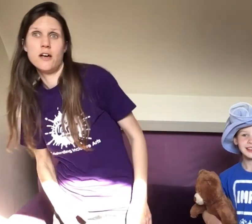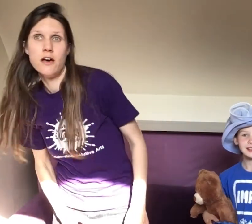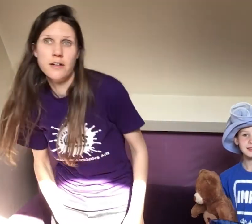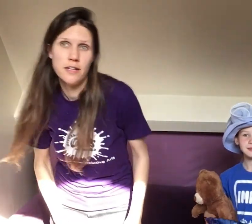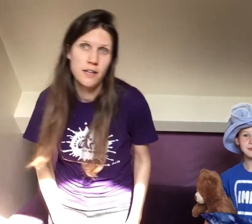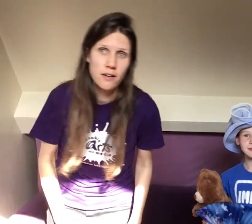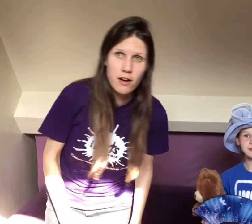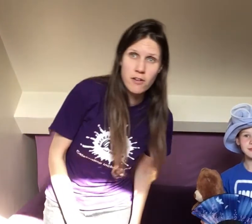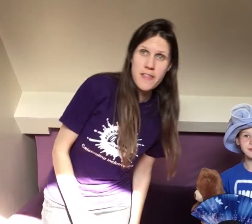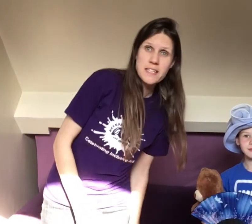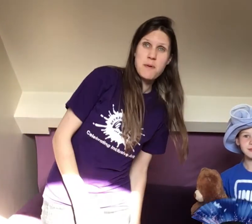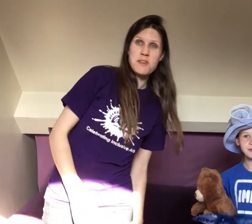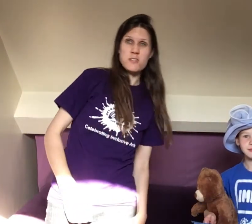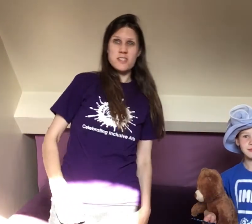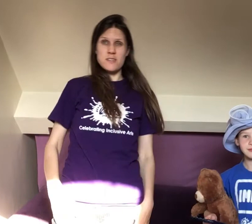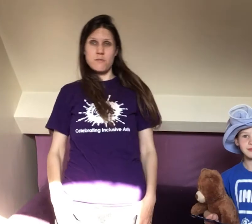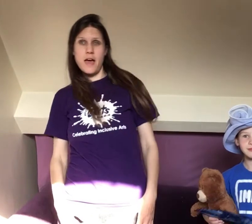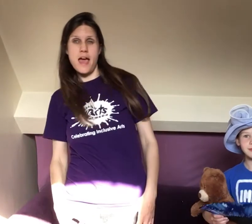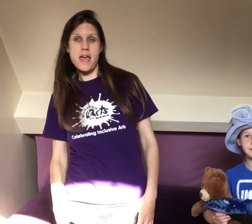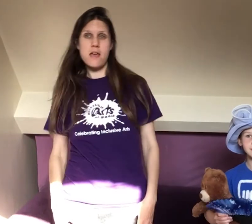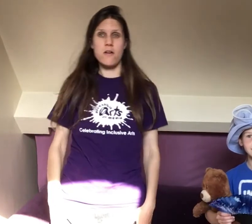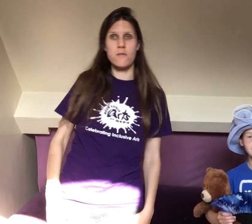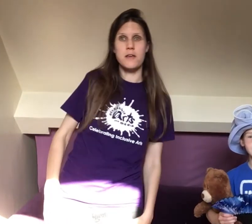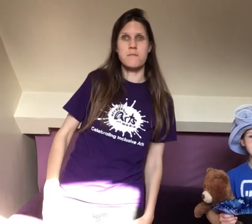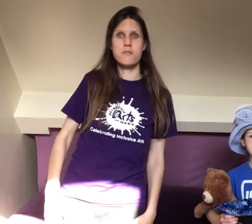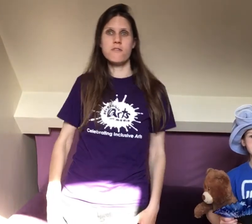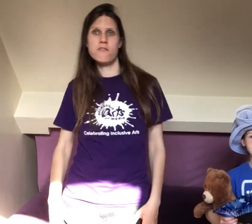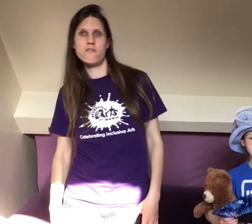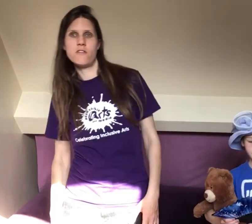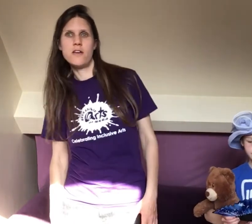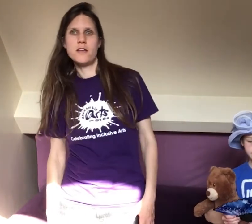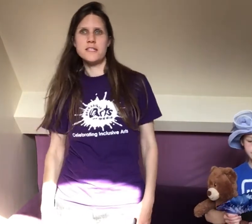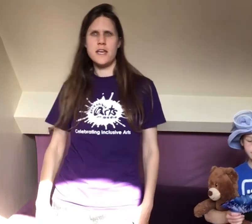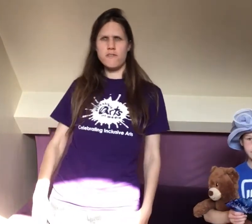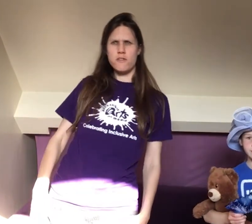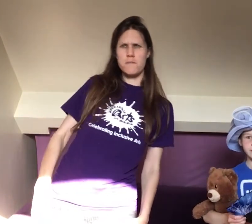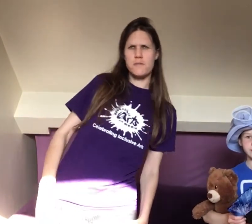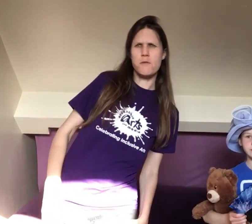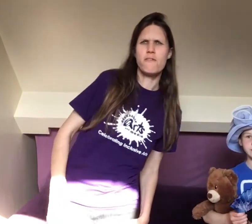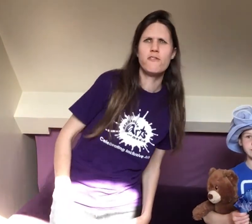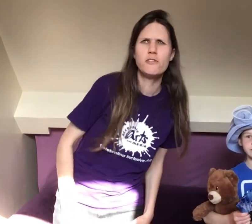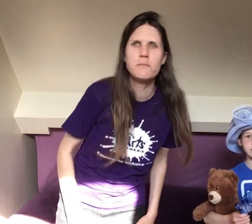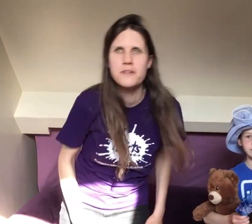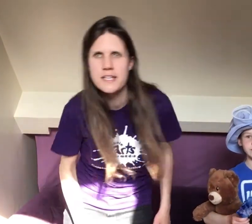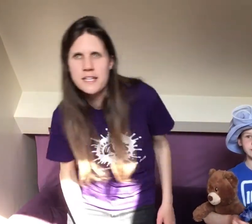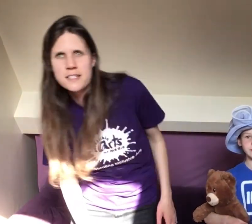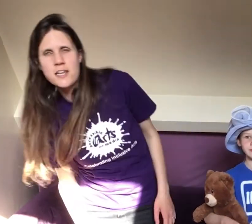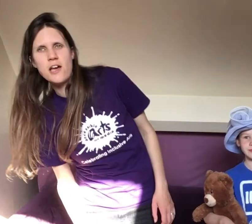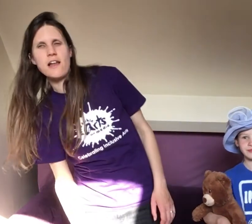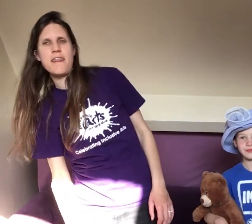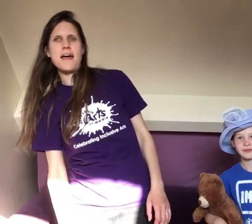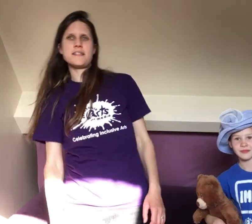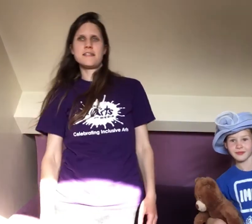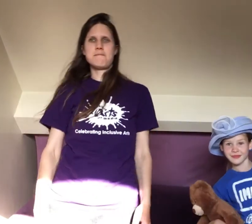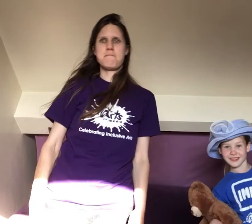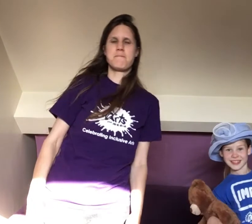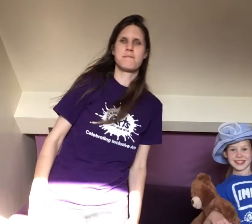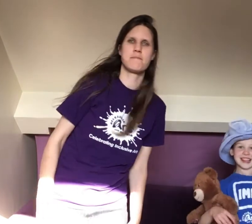turning round like this, maybe you could sway, you can move. See if you can do a full body turn like that.